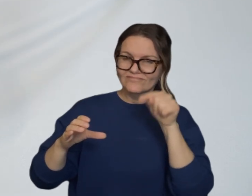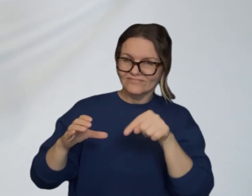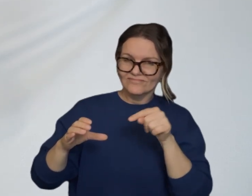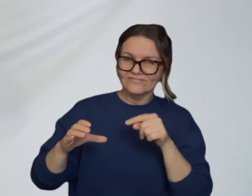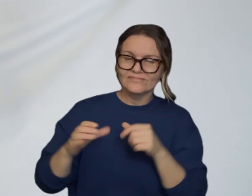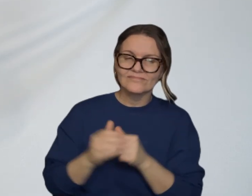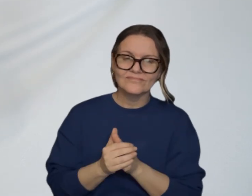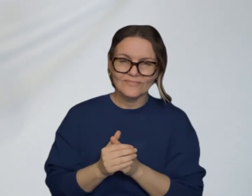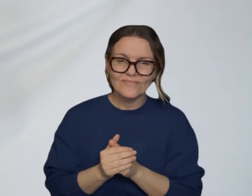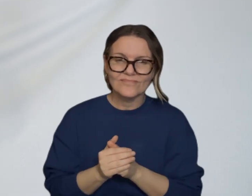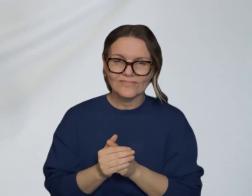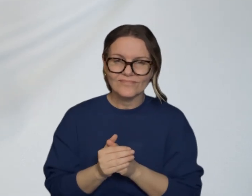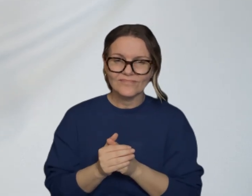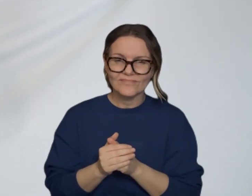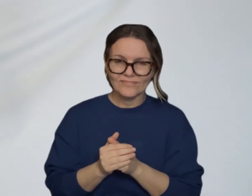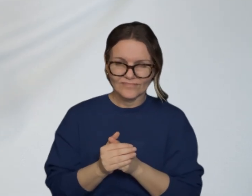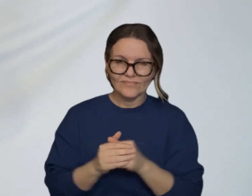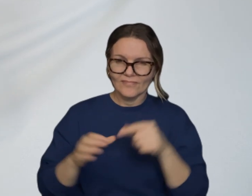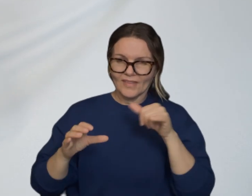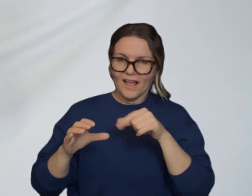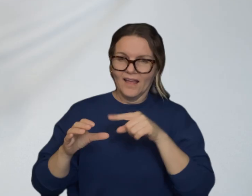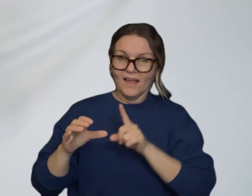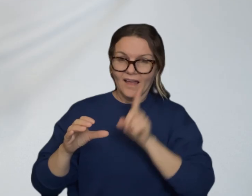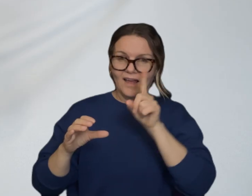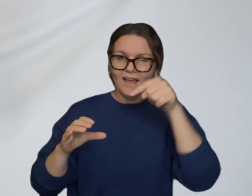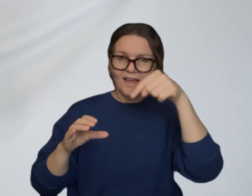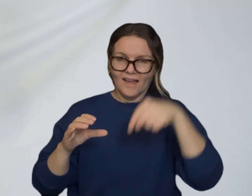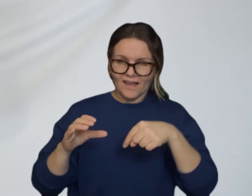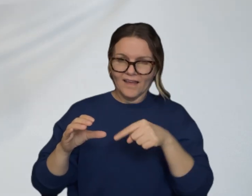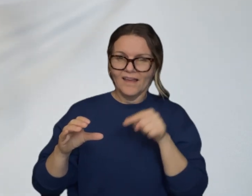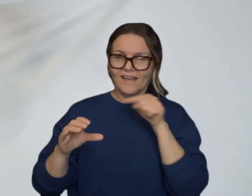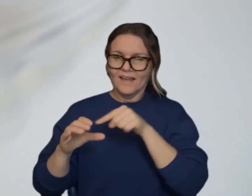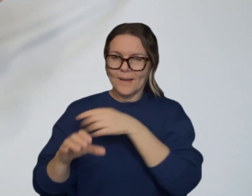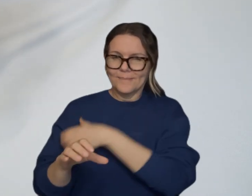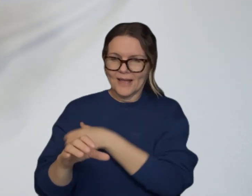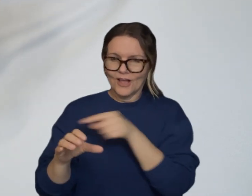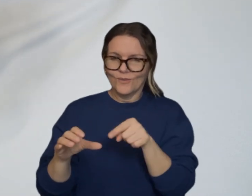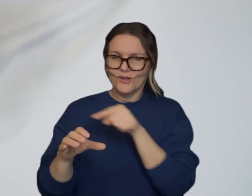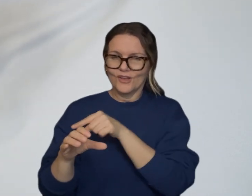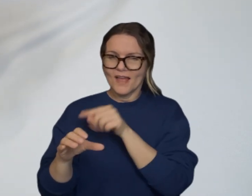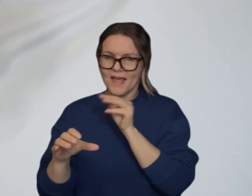at the top of the pump you have the port for your charging cord and then the side is where you have